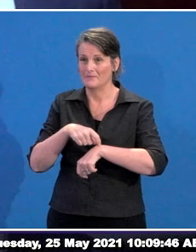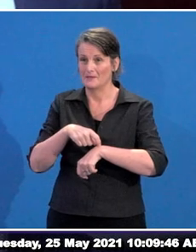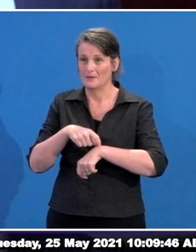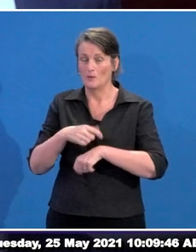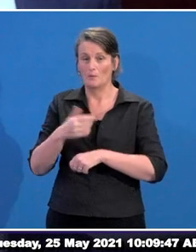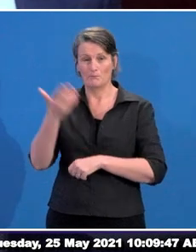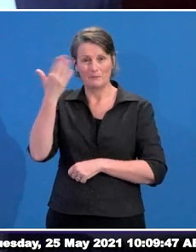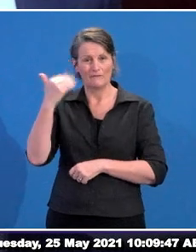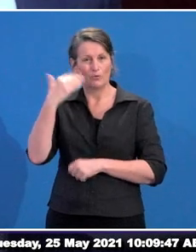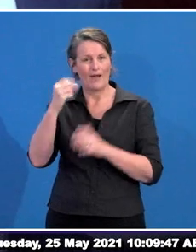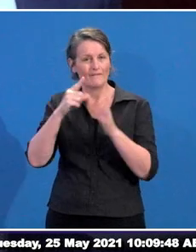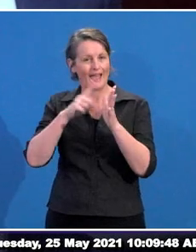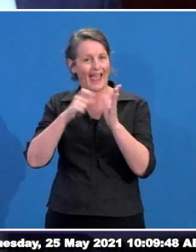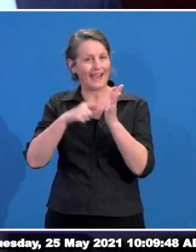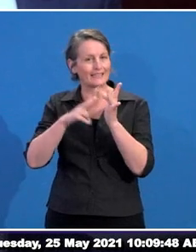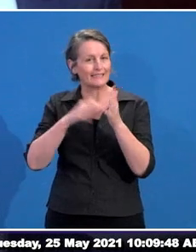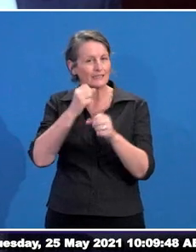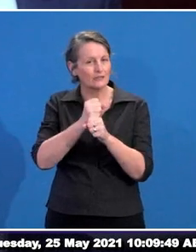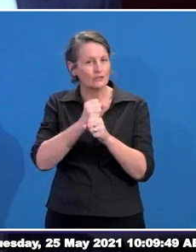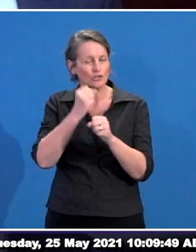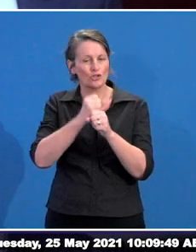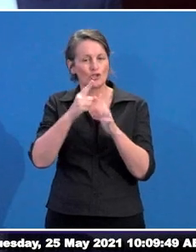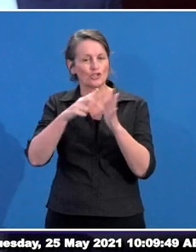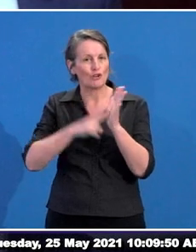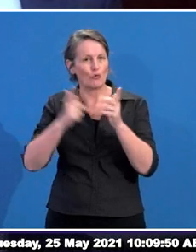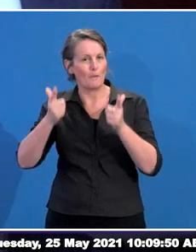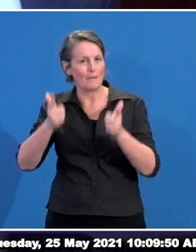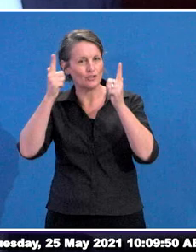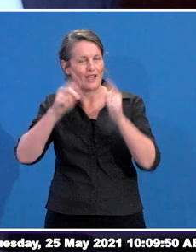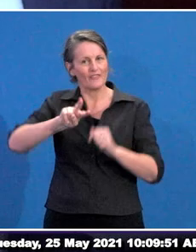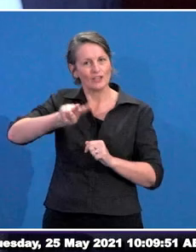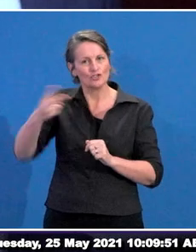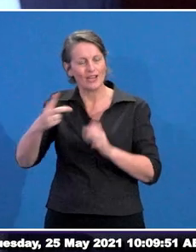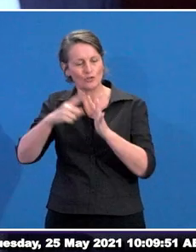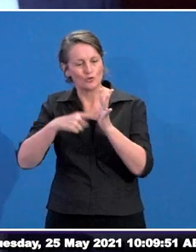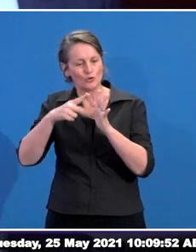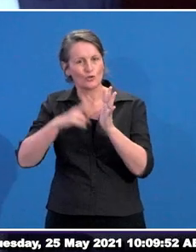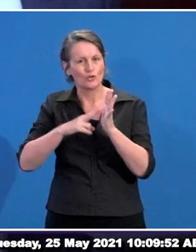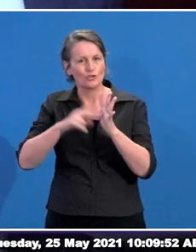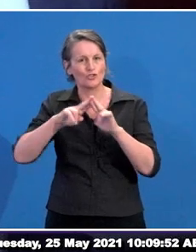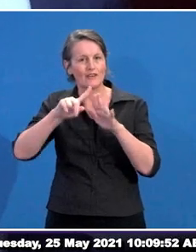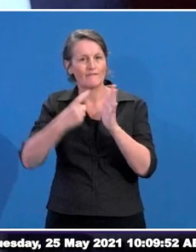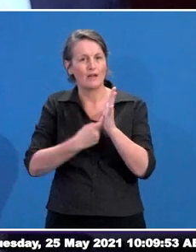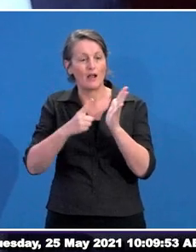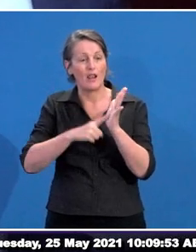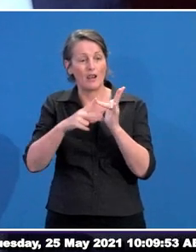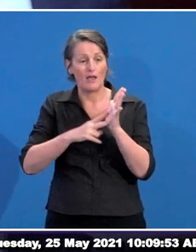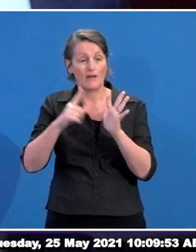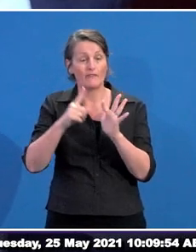General Manager to Jennifer Luff. So I would have to double check to be 100% certain,